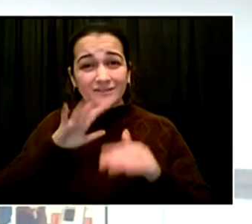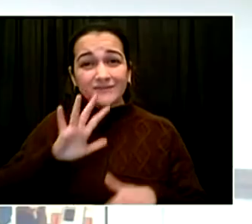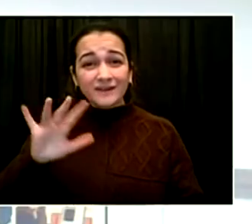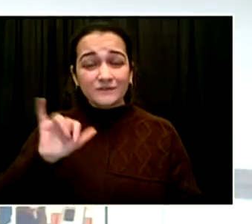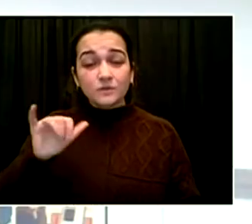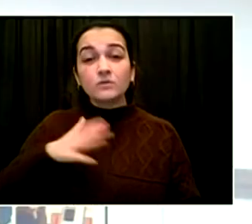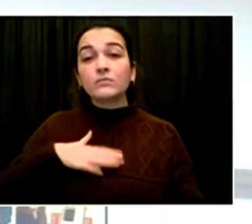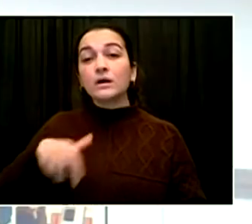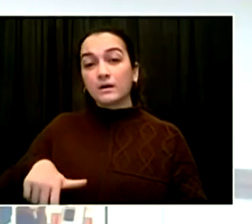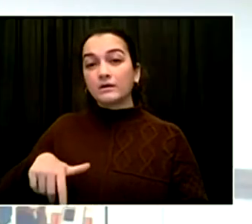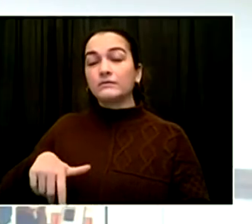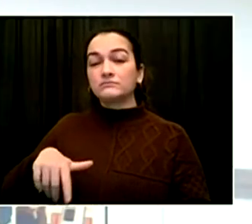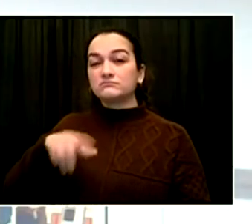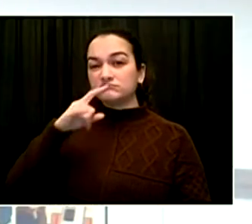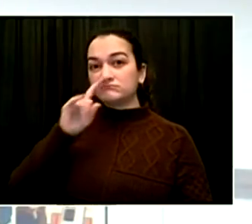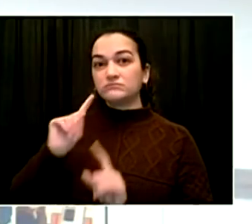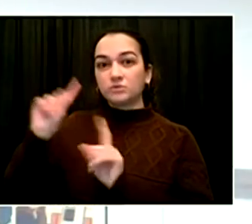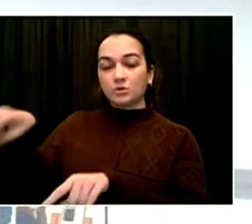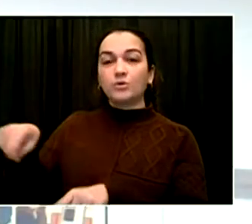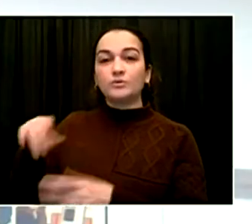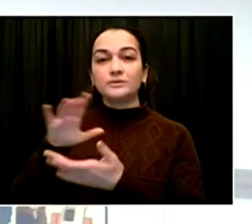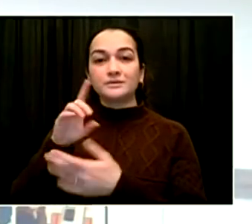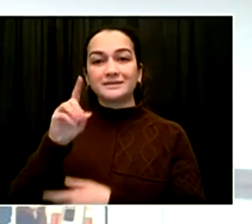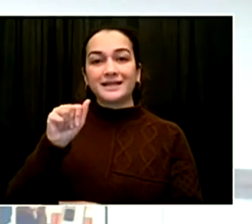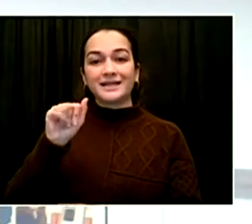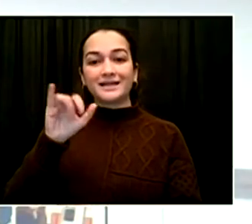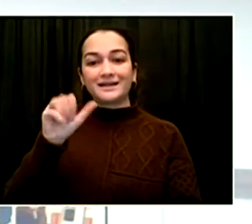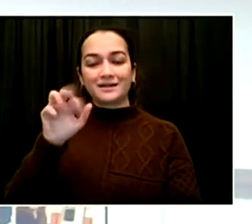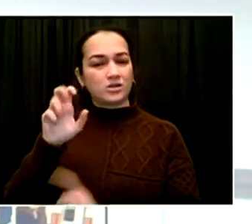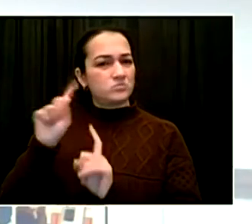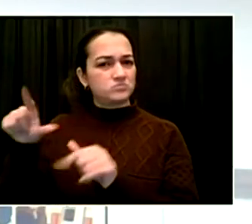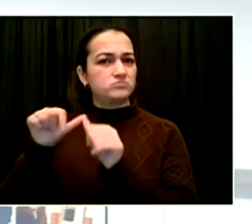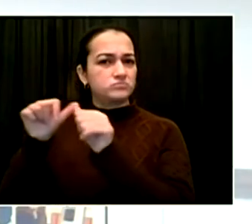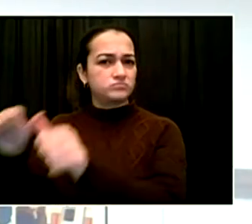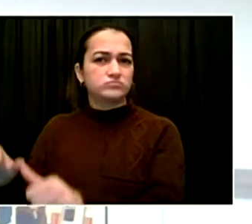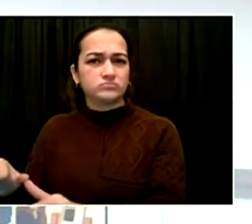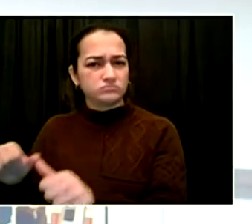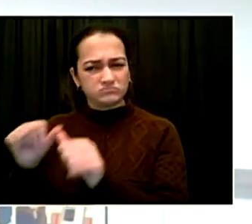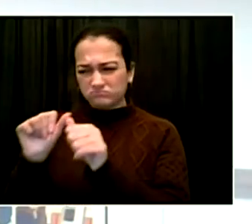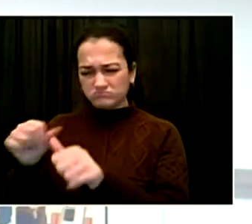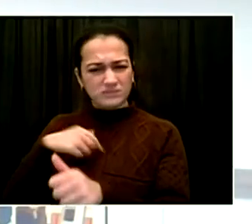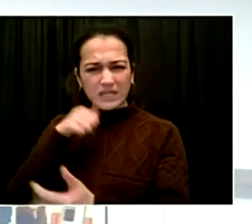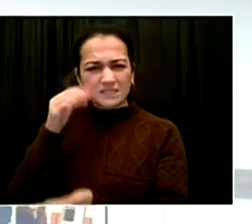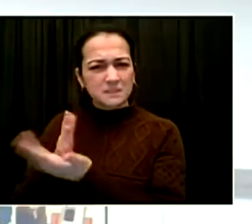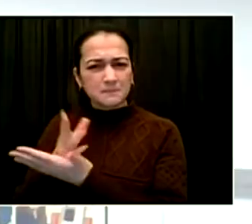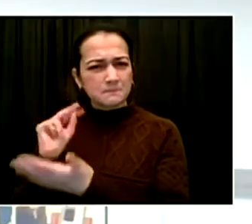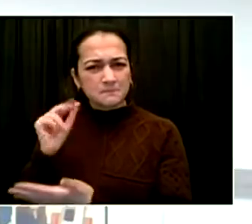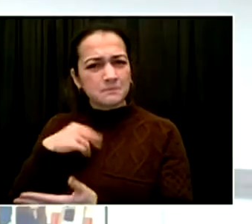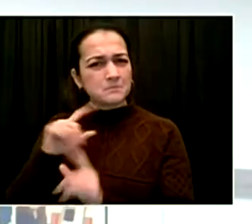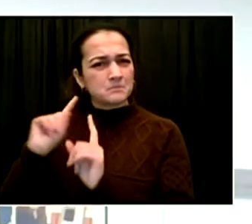HER OUT OF DAY CARE MEANING